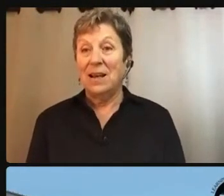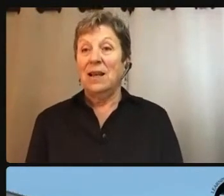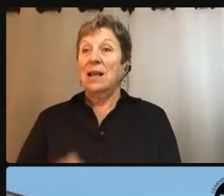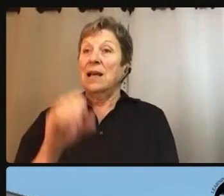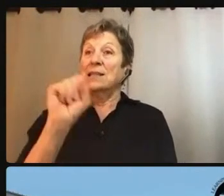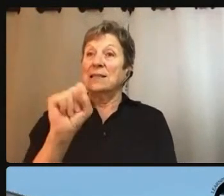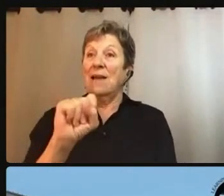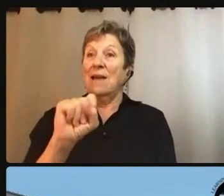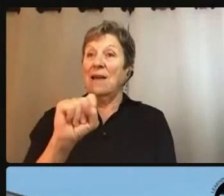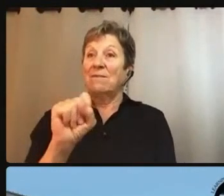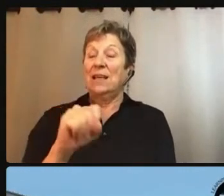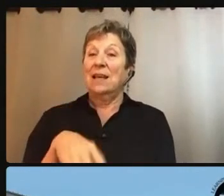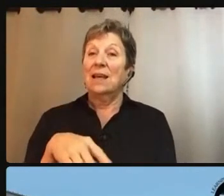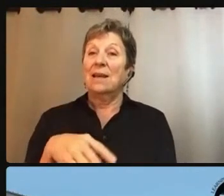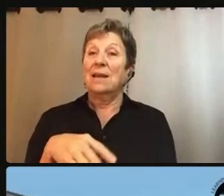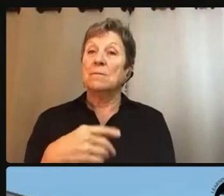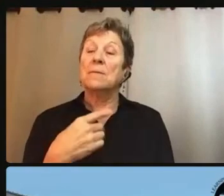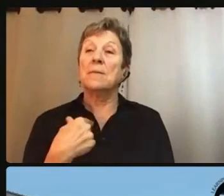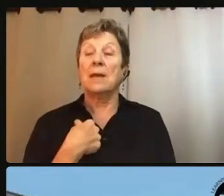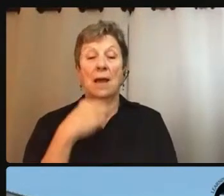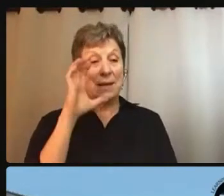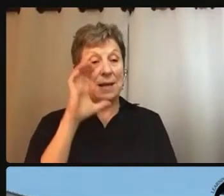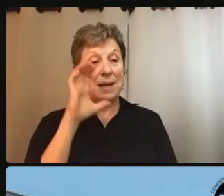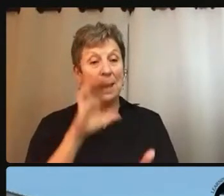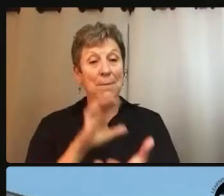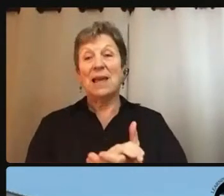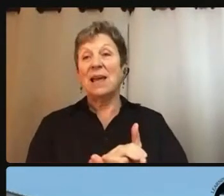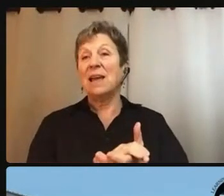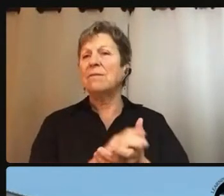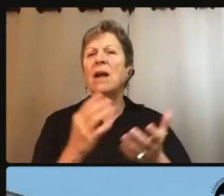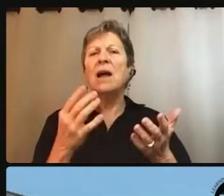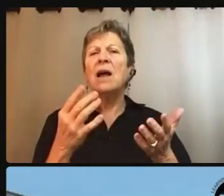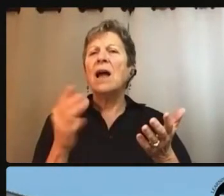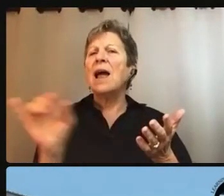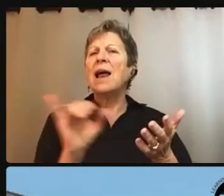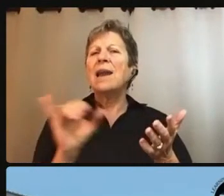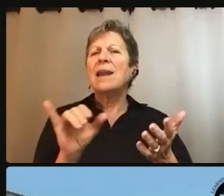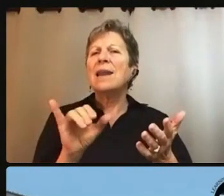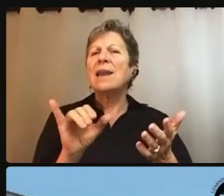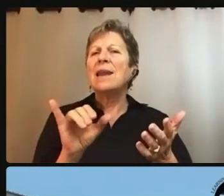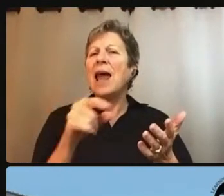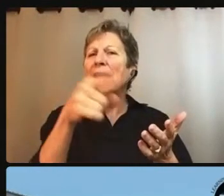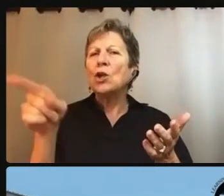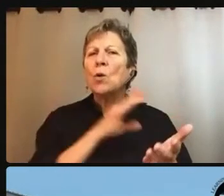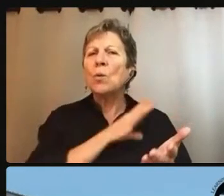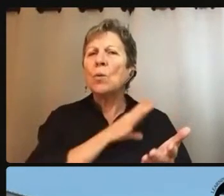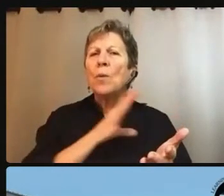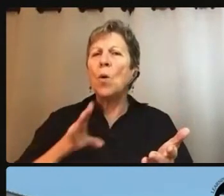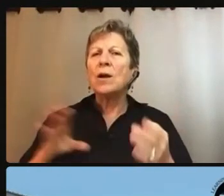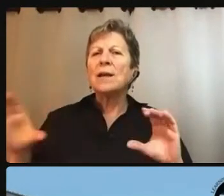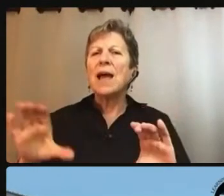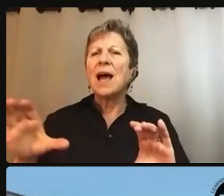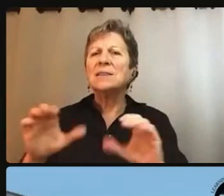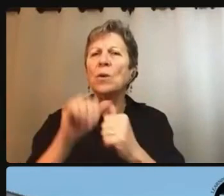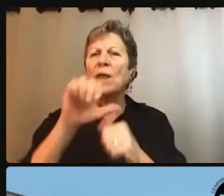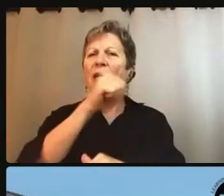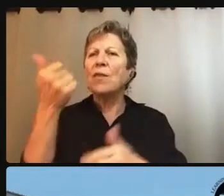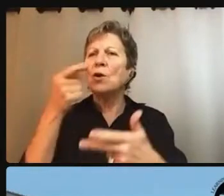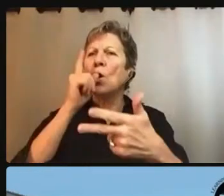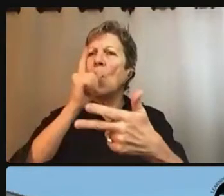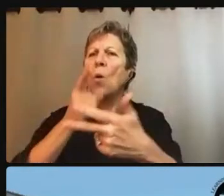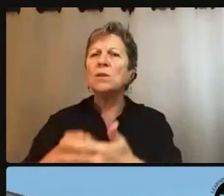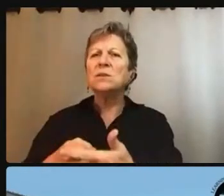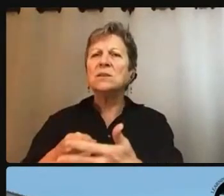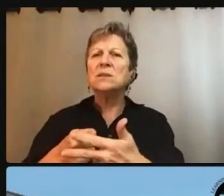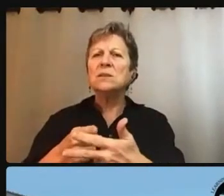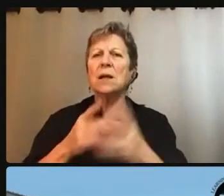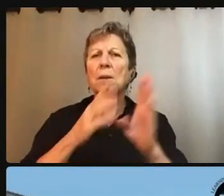YES, I BELIEVE THAT THAT